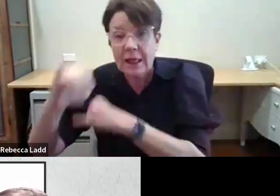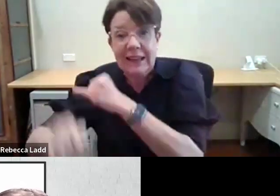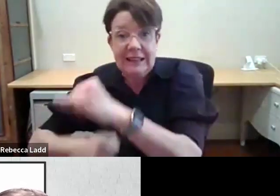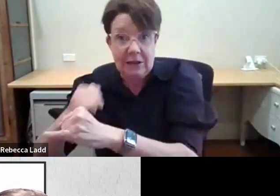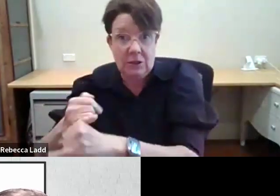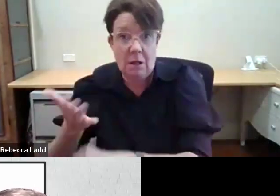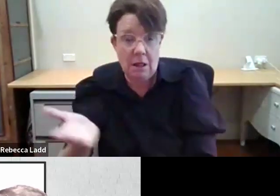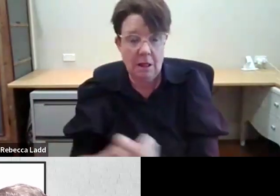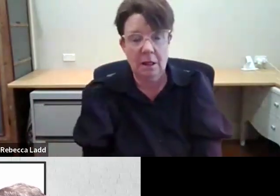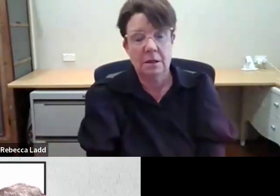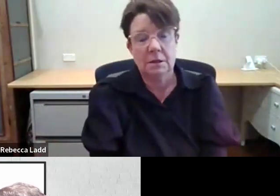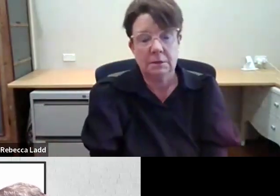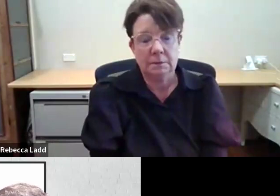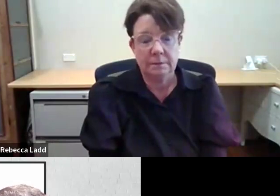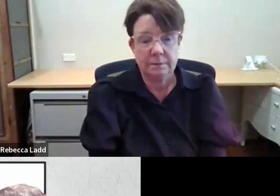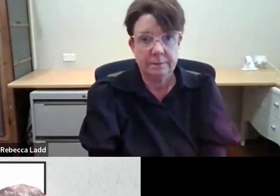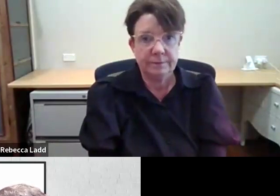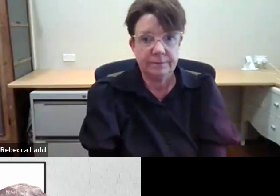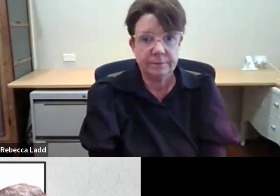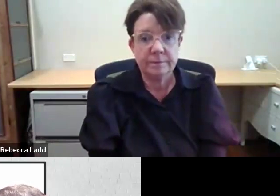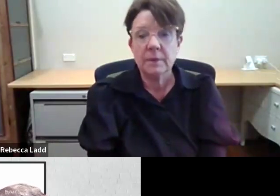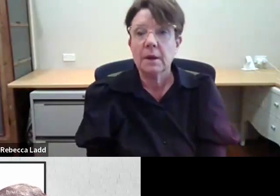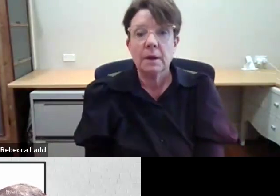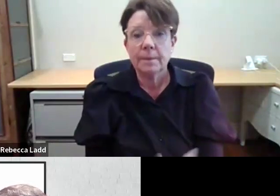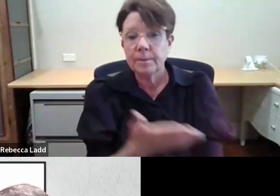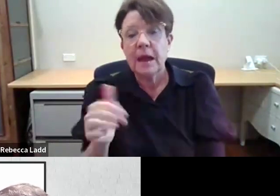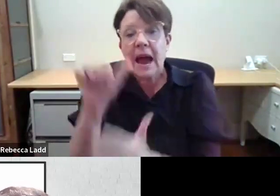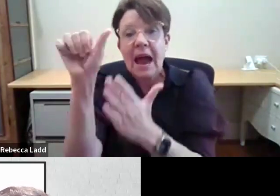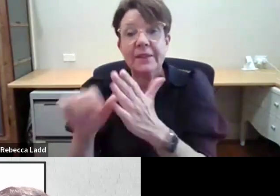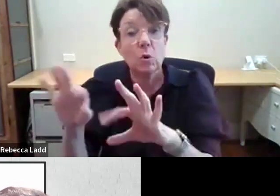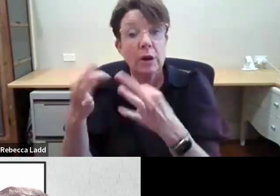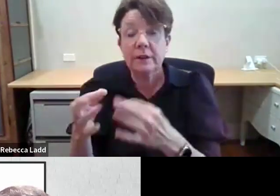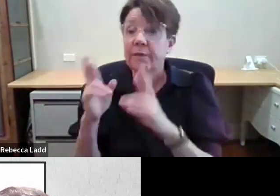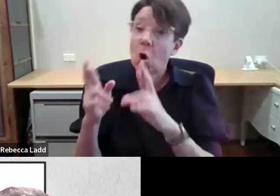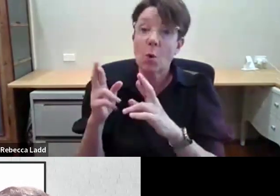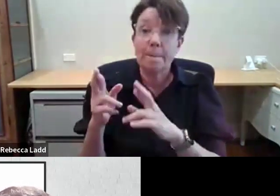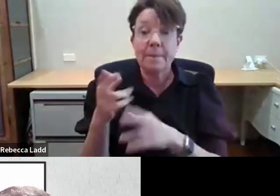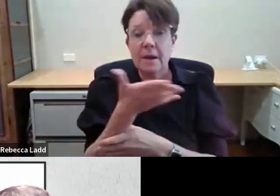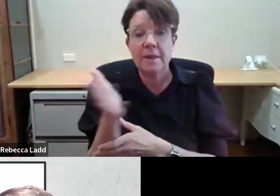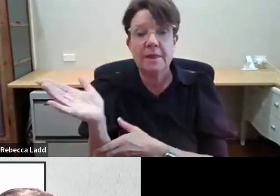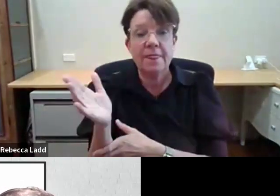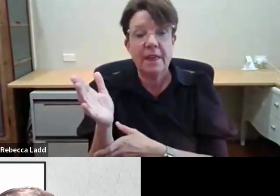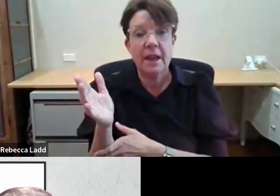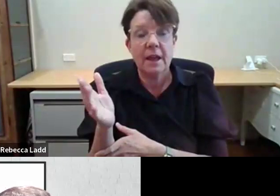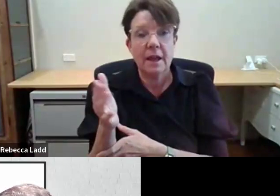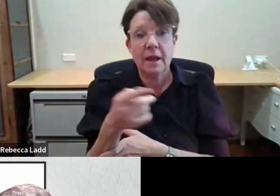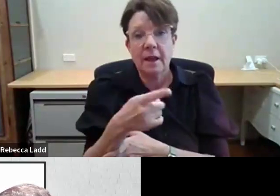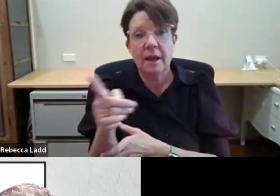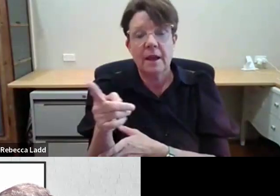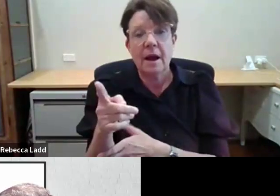contexts and again, we do a lot of touring into